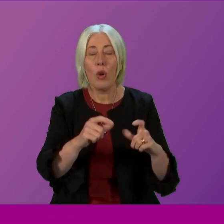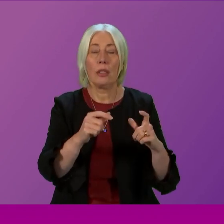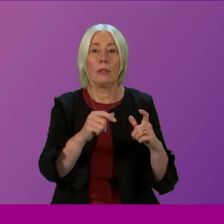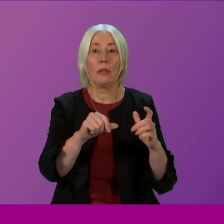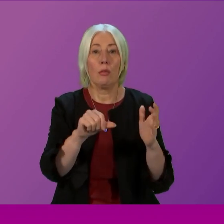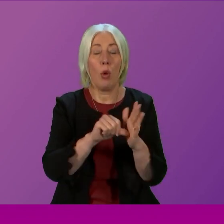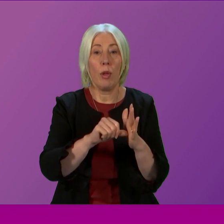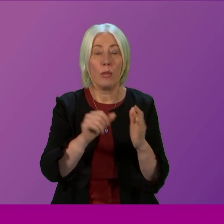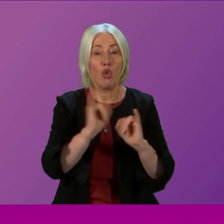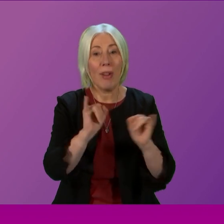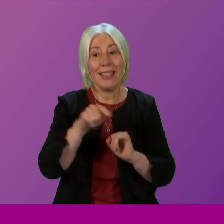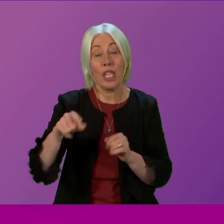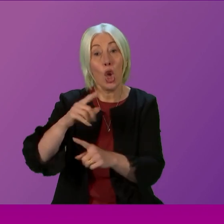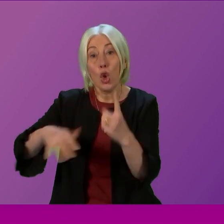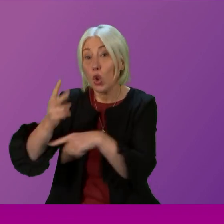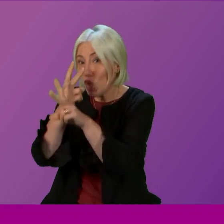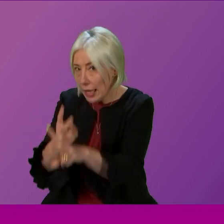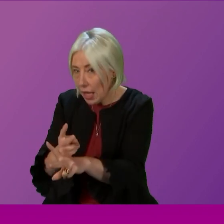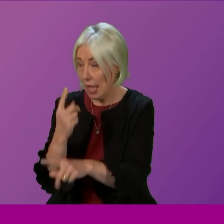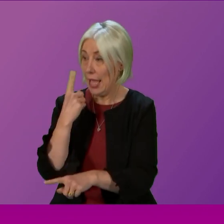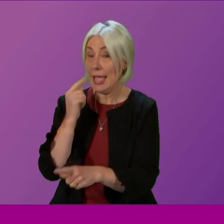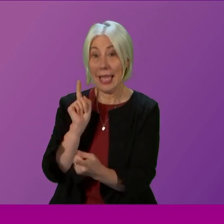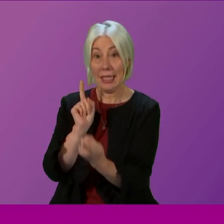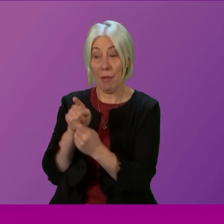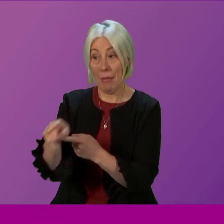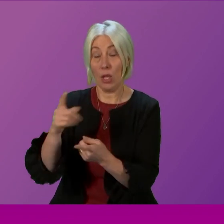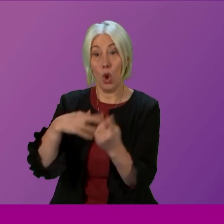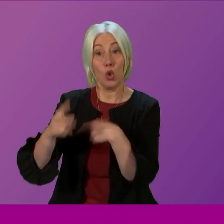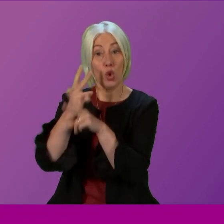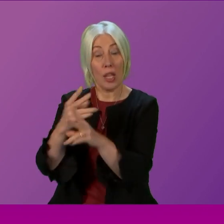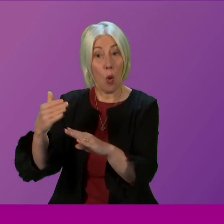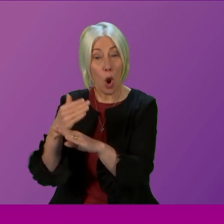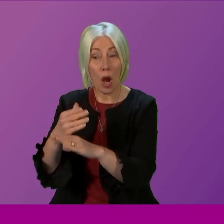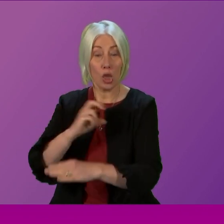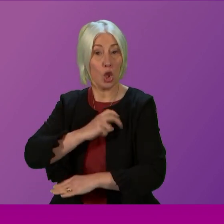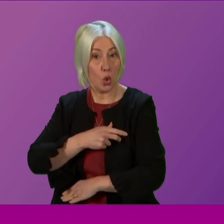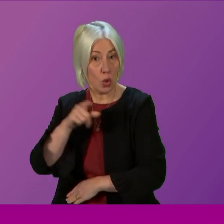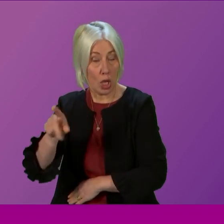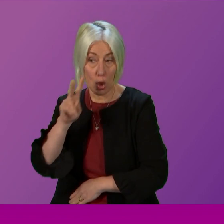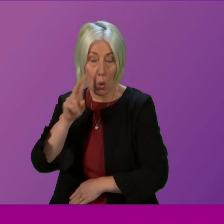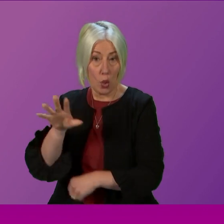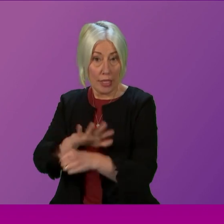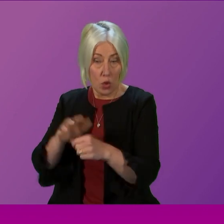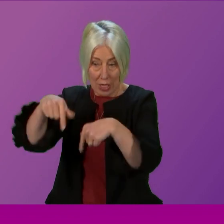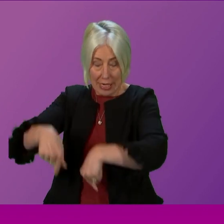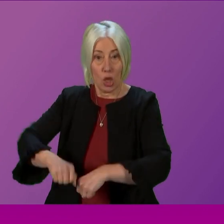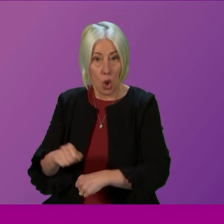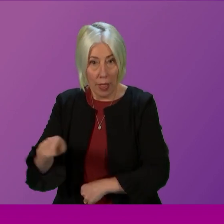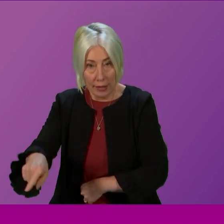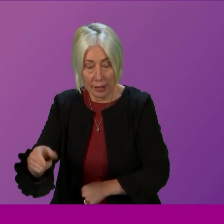Yesterday, I met front-line social care workers and their trade unions to discuss the state of the sector in Scotland. They told me about the